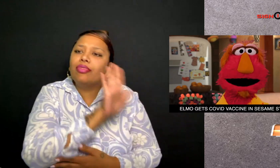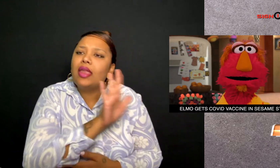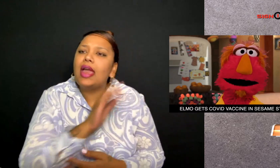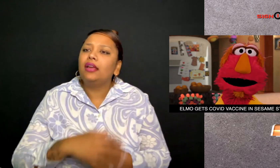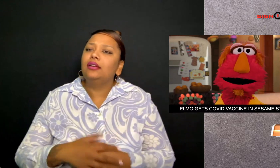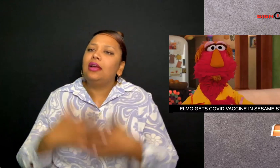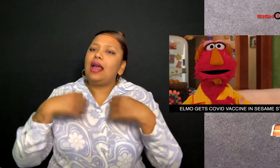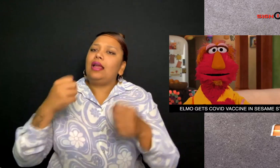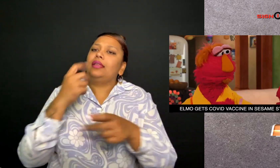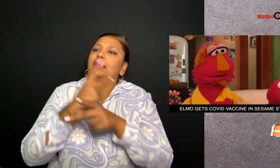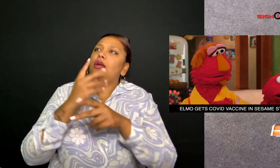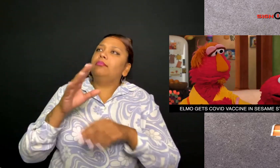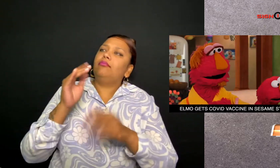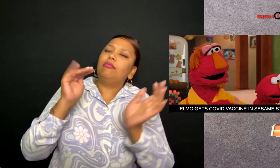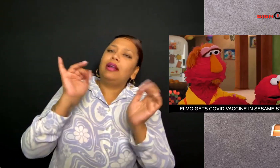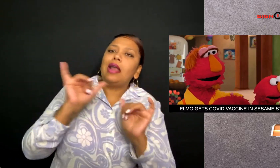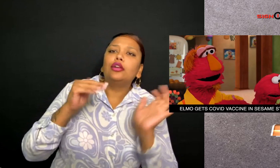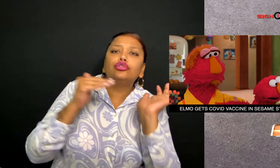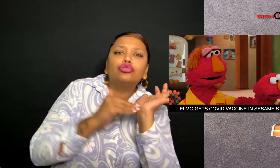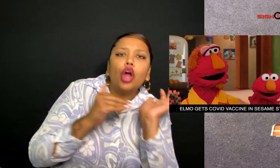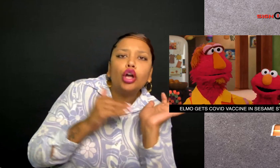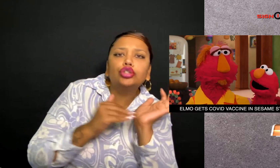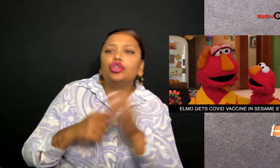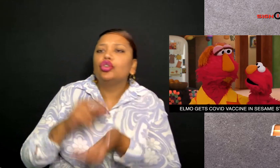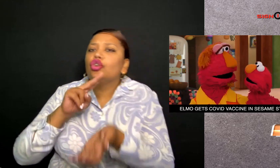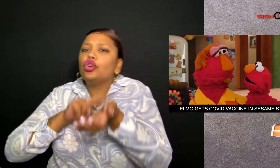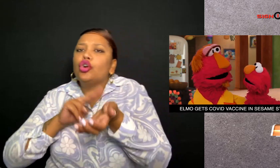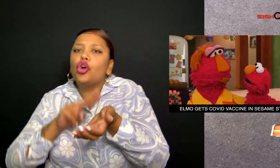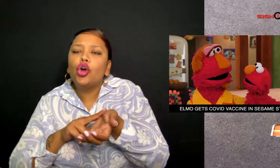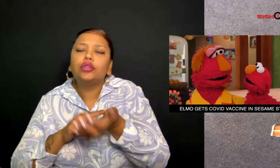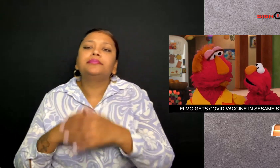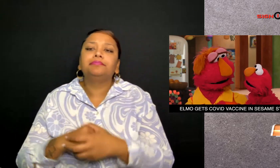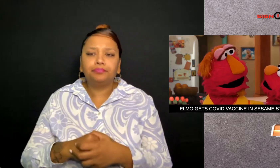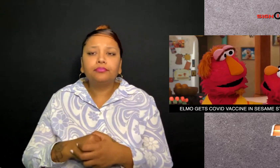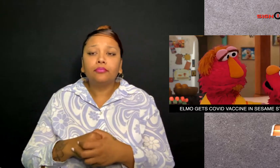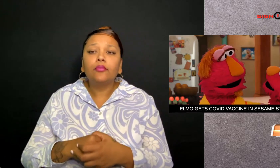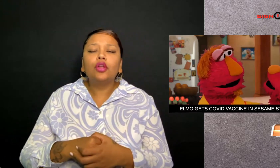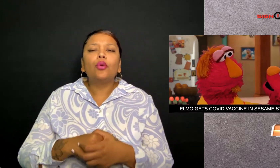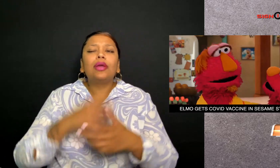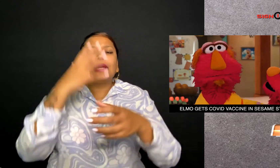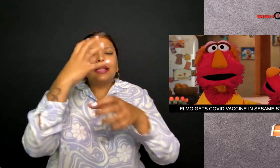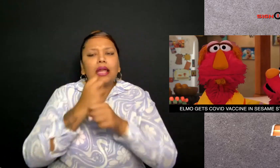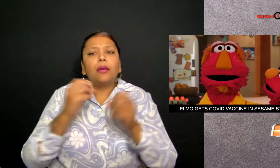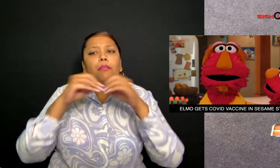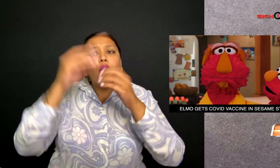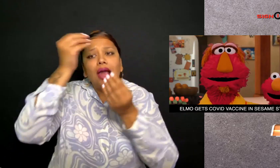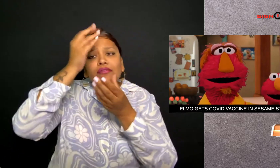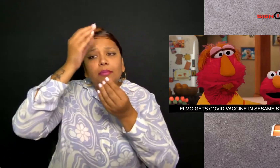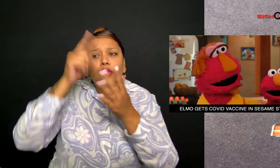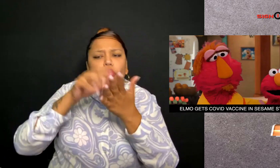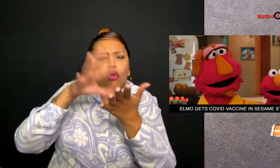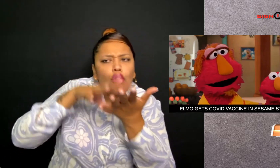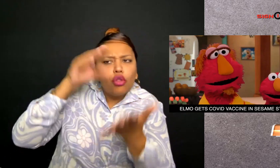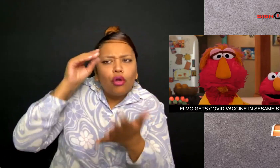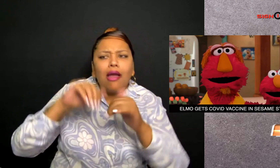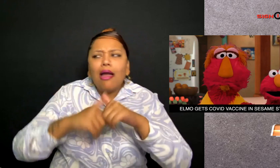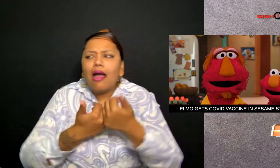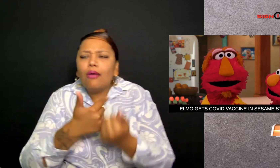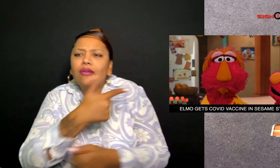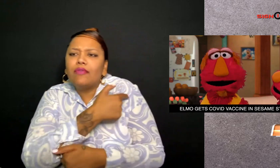across the US to speak with their healthcare providers and seek out information to learn